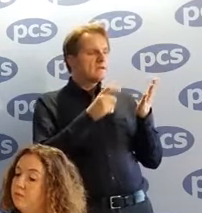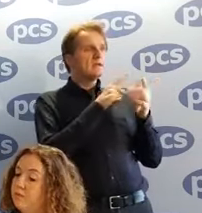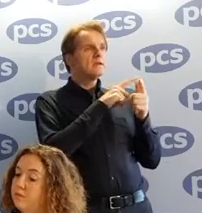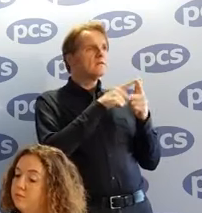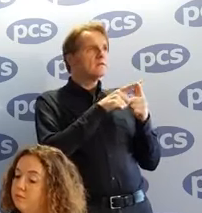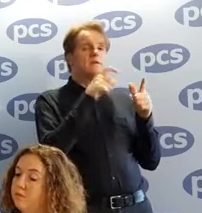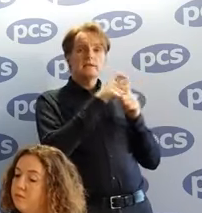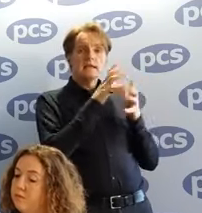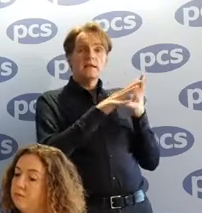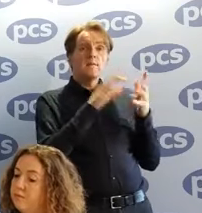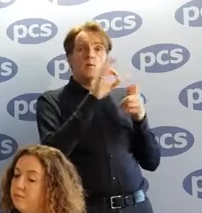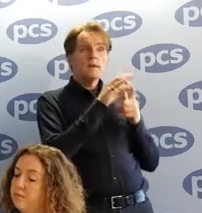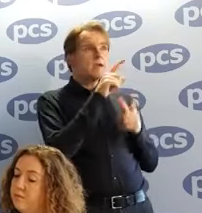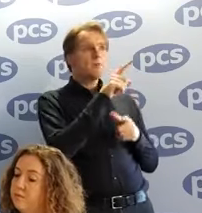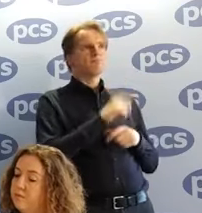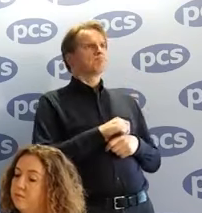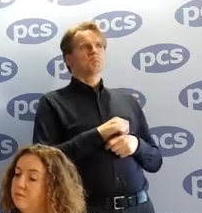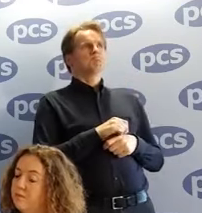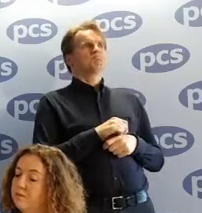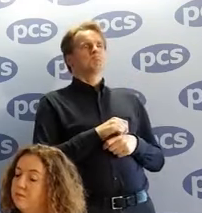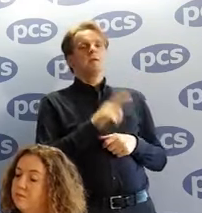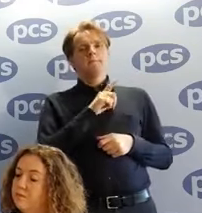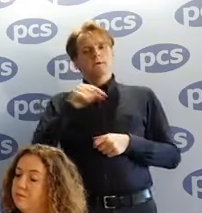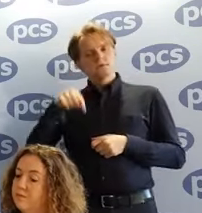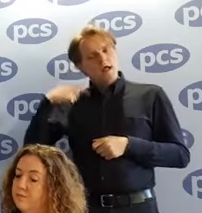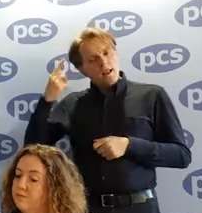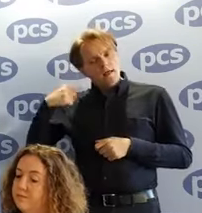that way because this is Westminster who decides their pay so our message I think